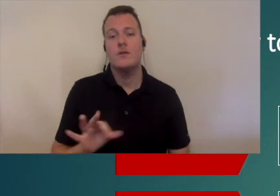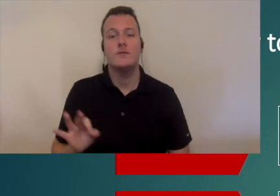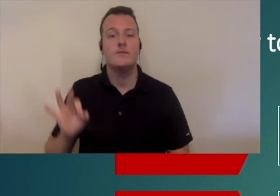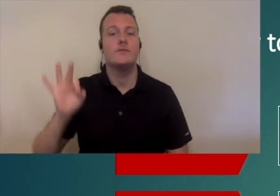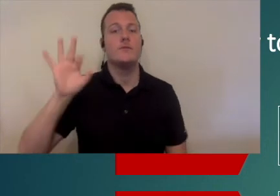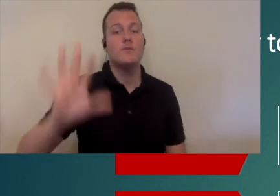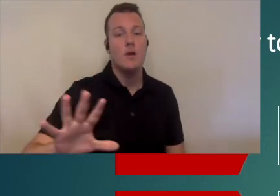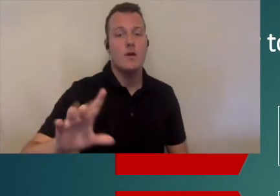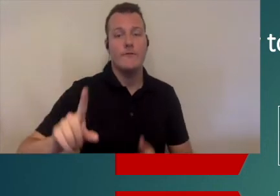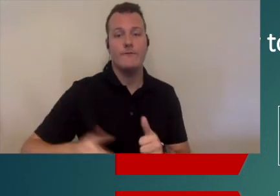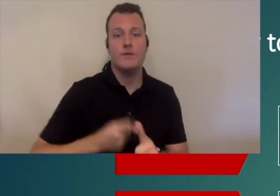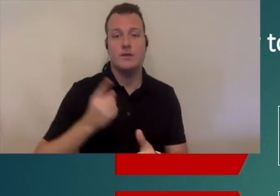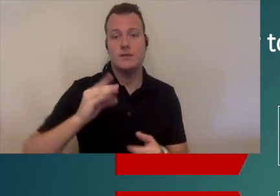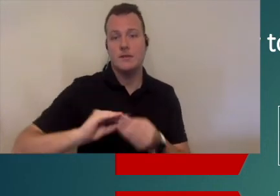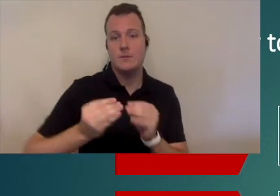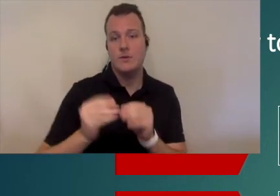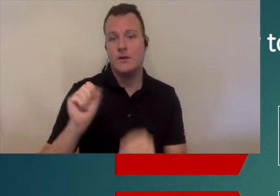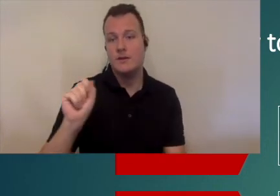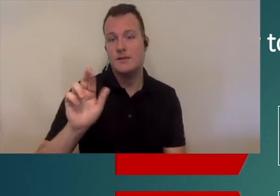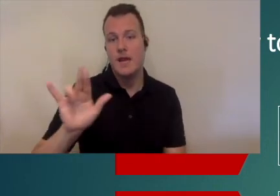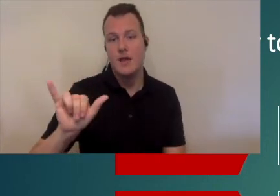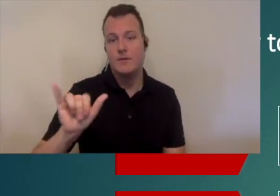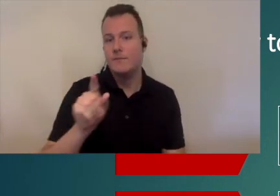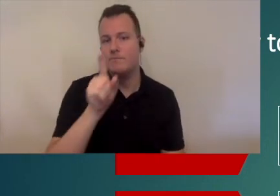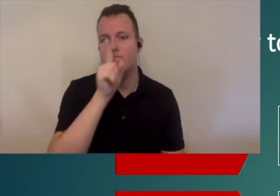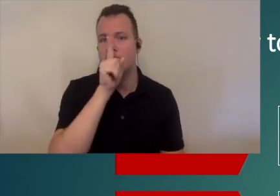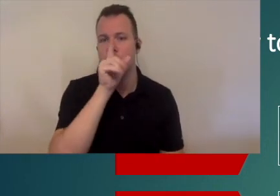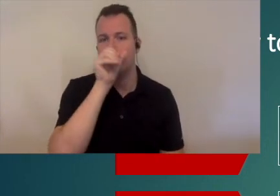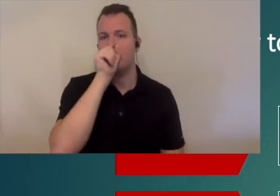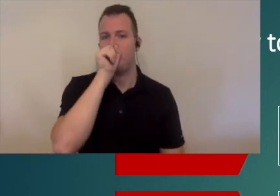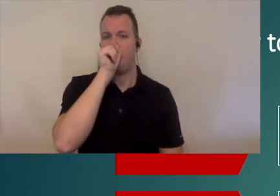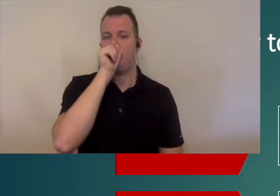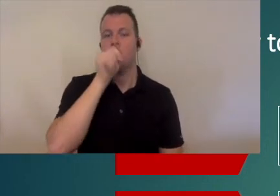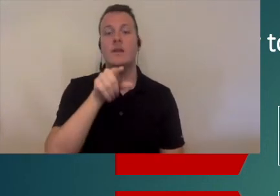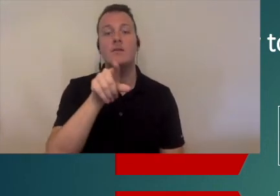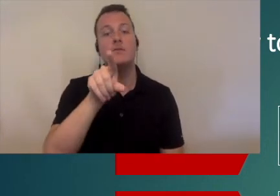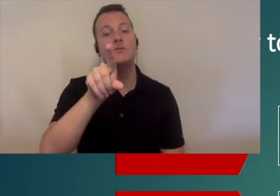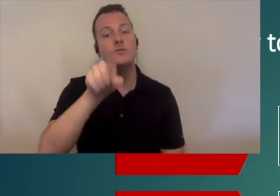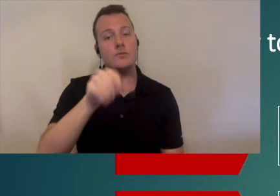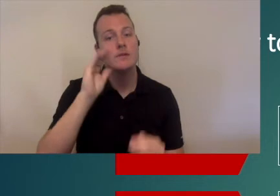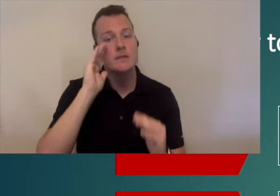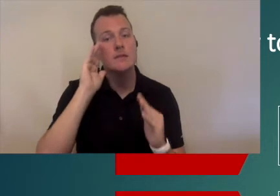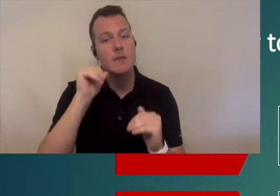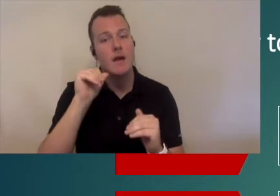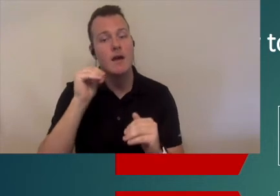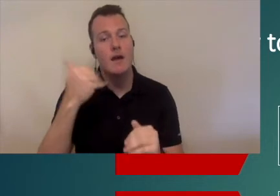first number when it comes to salary. But you- you should expect to have that touch